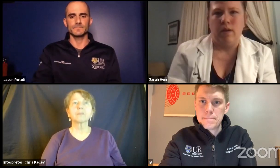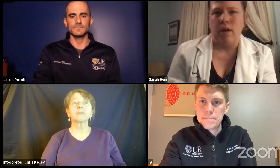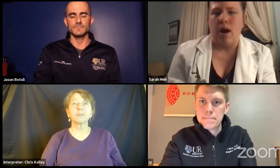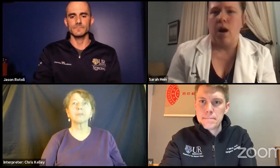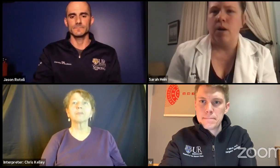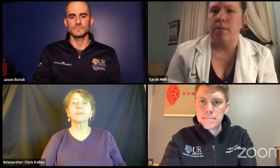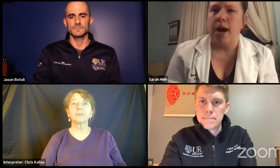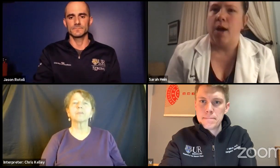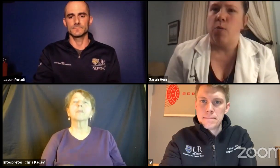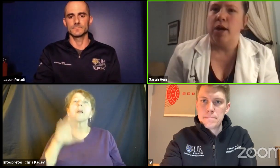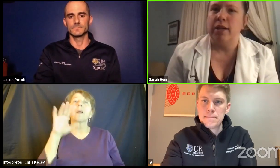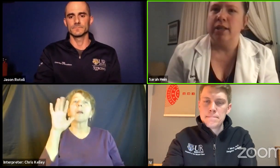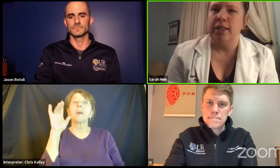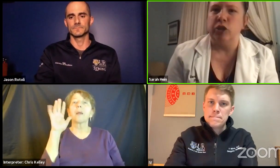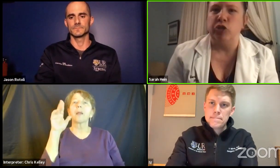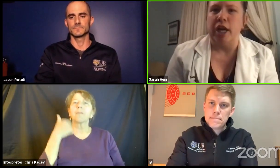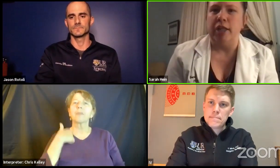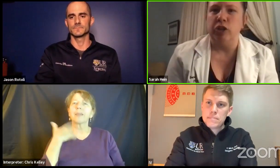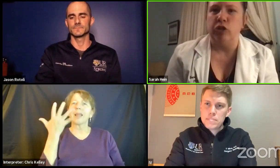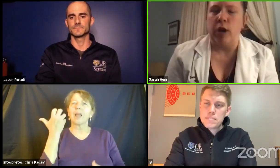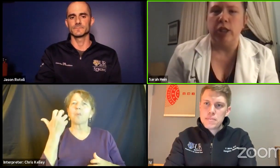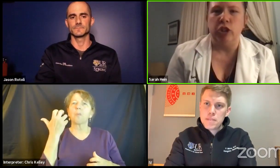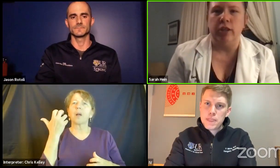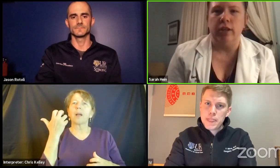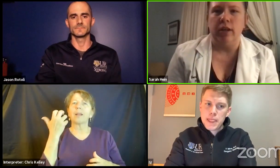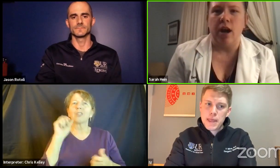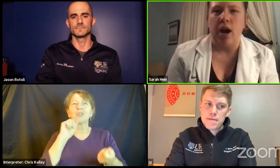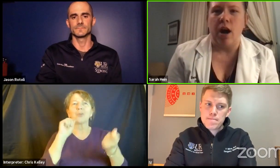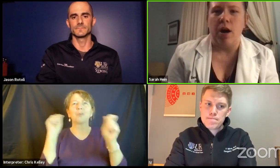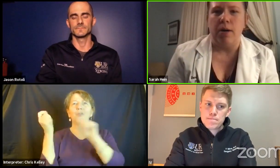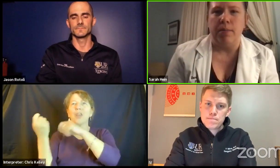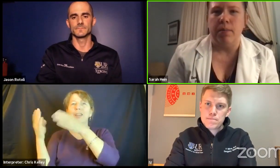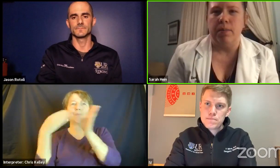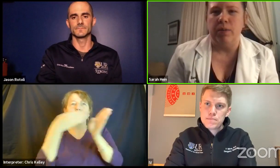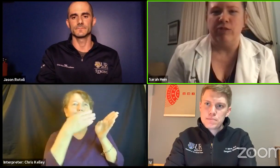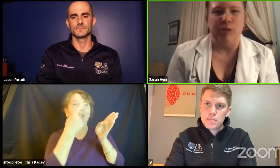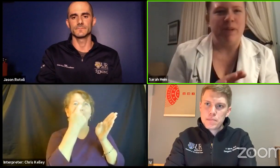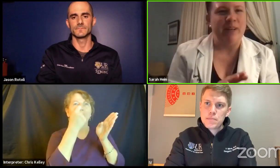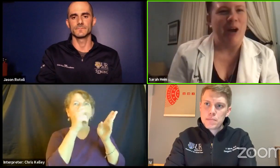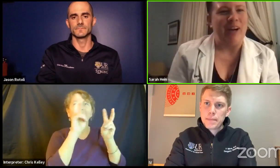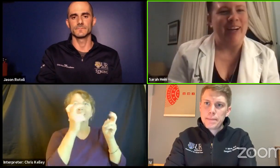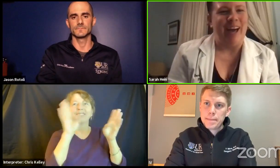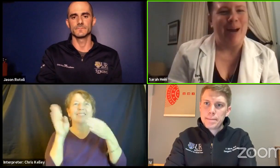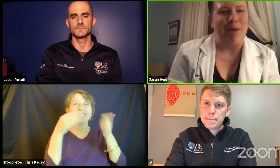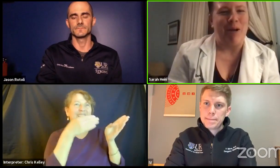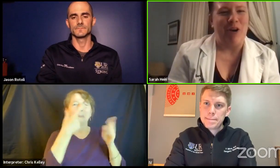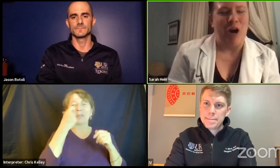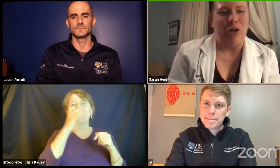another area. And so you can go around life after that fairly normally. But